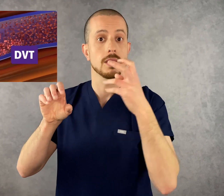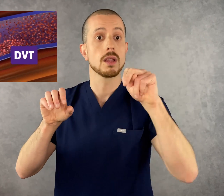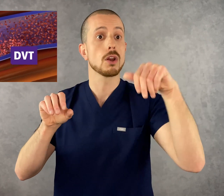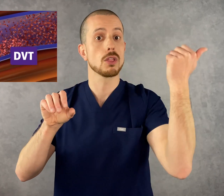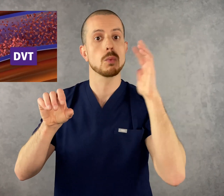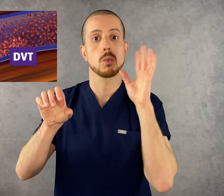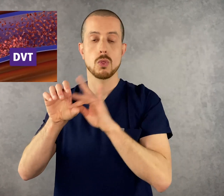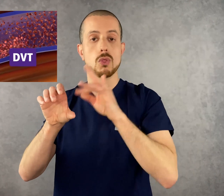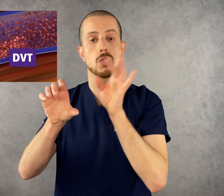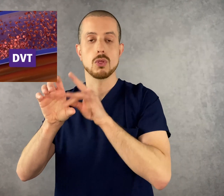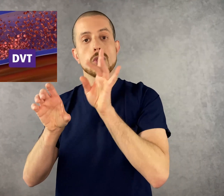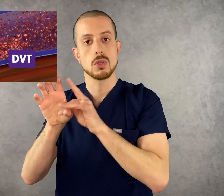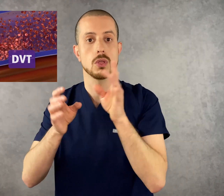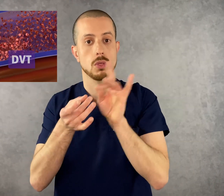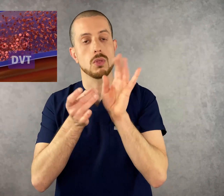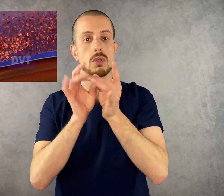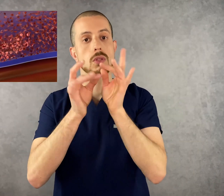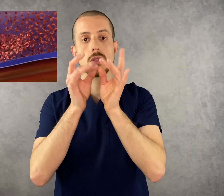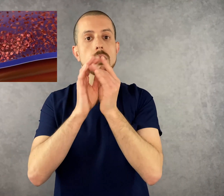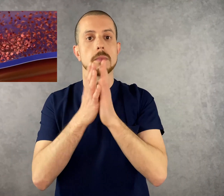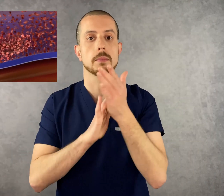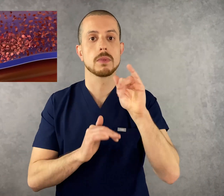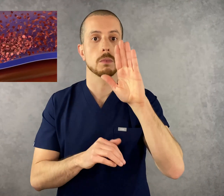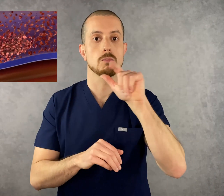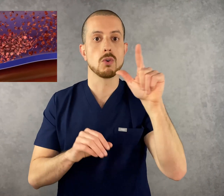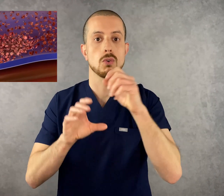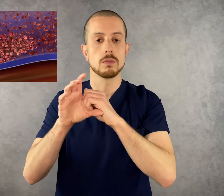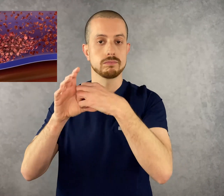Then other cells will get stuck and create this "ball."